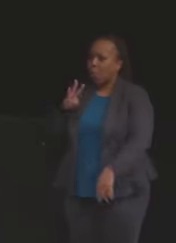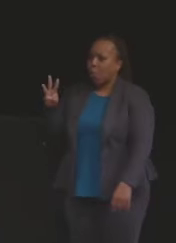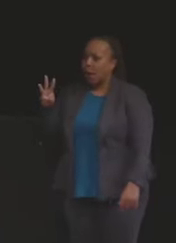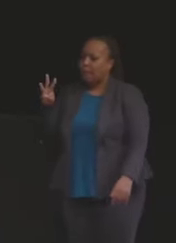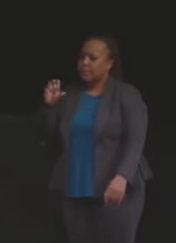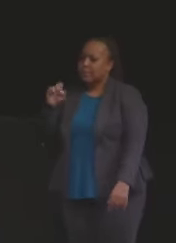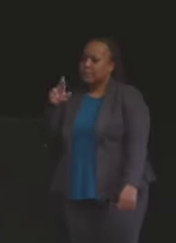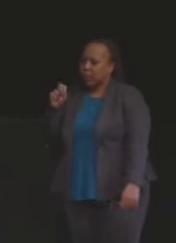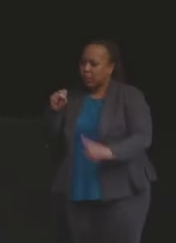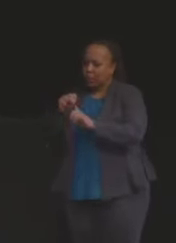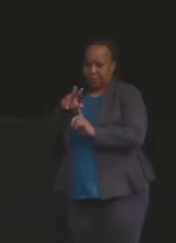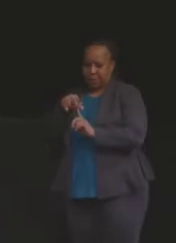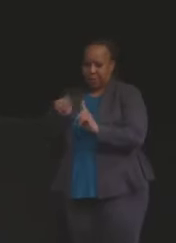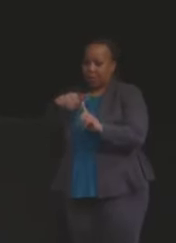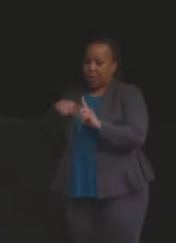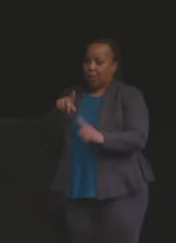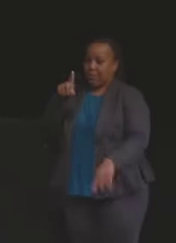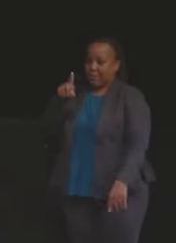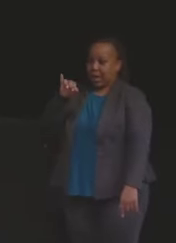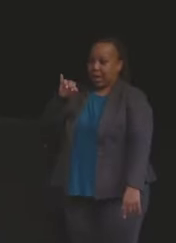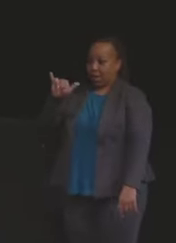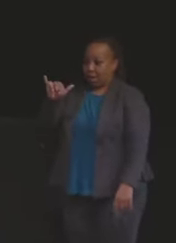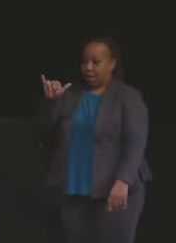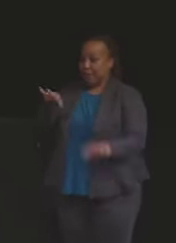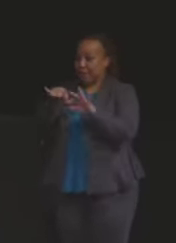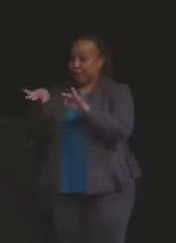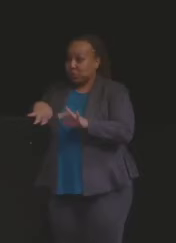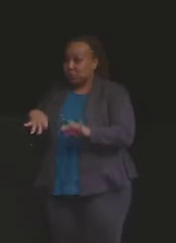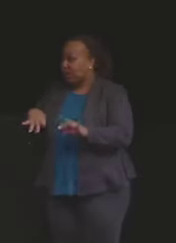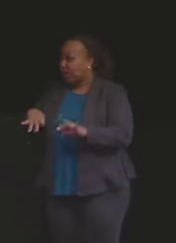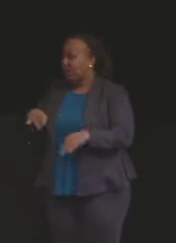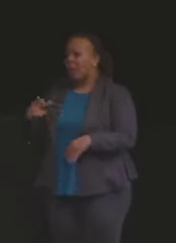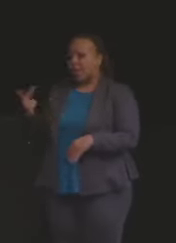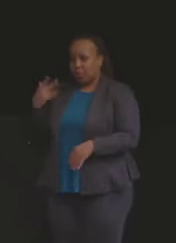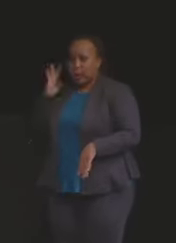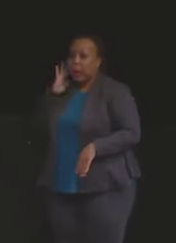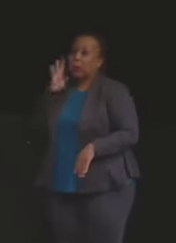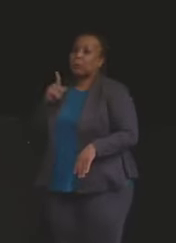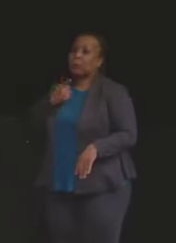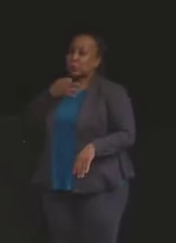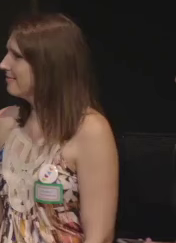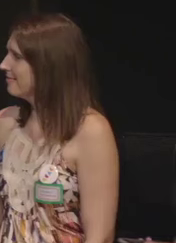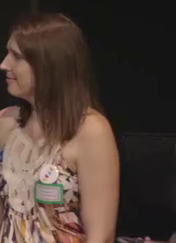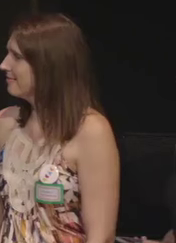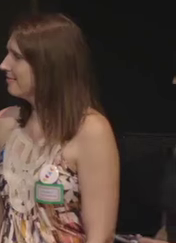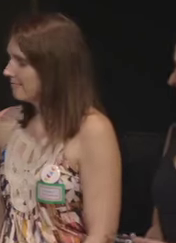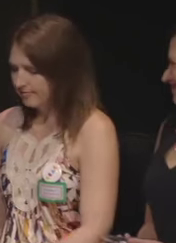filming a web series about DIY captioning that we're going to release soon. So, there's a mailing list out in the lobby,